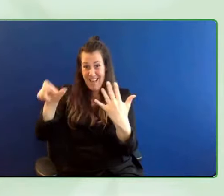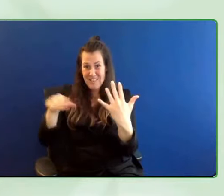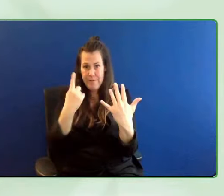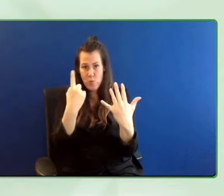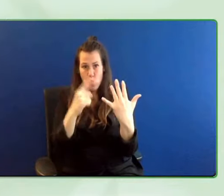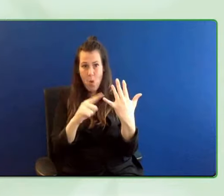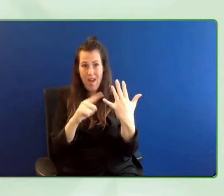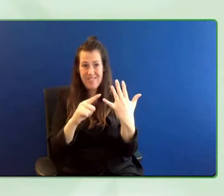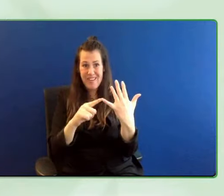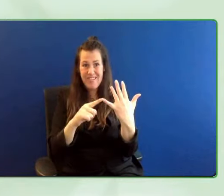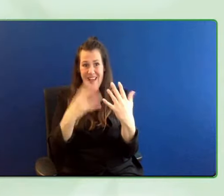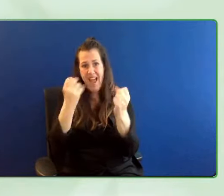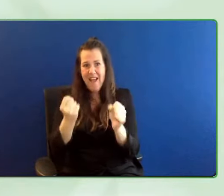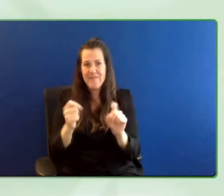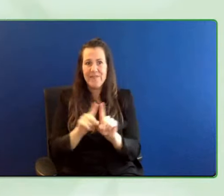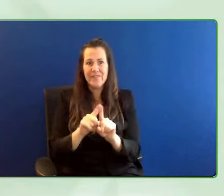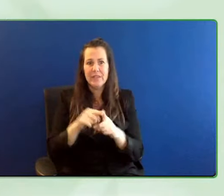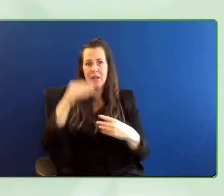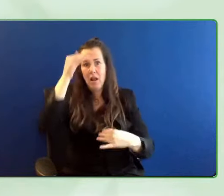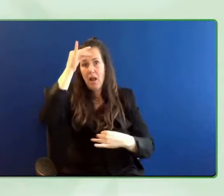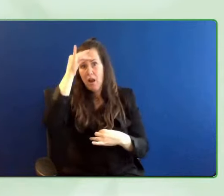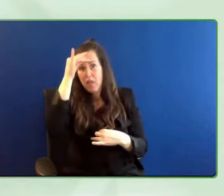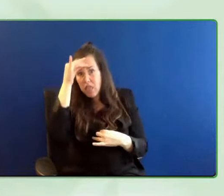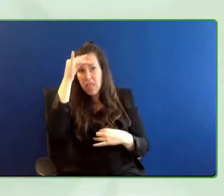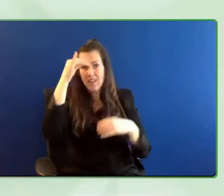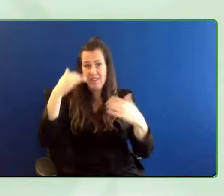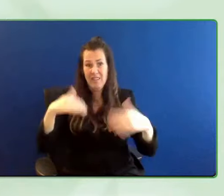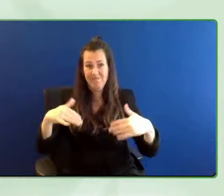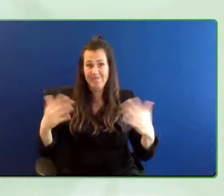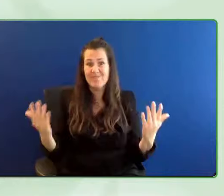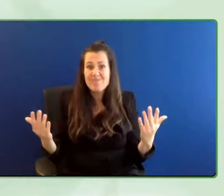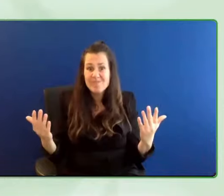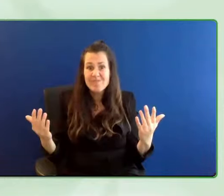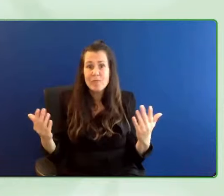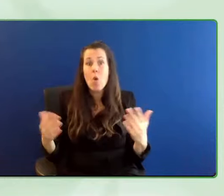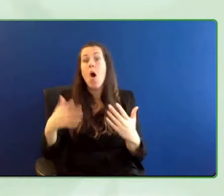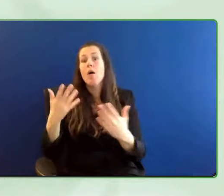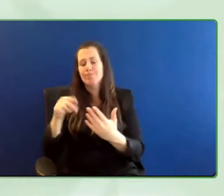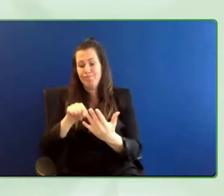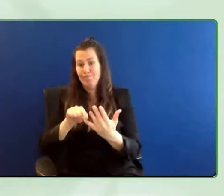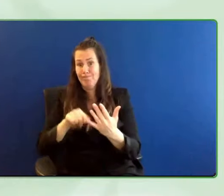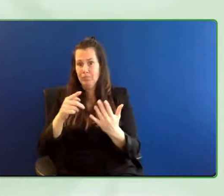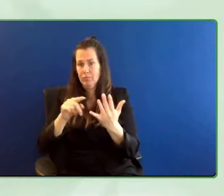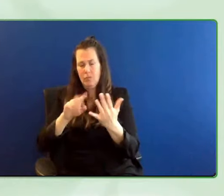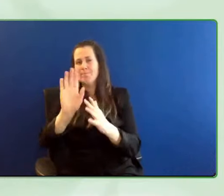Then I would say finally, the other part is really I think we have to make it part of the things we think about.